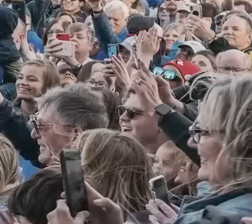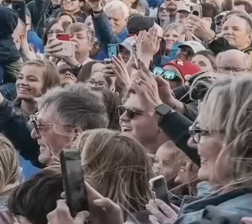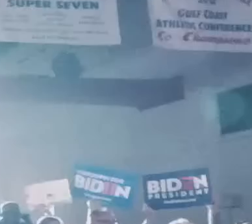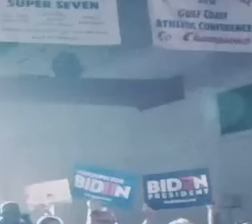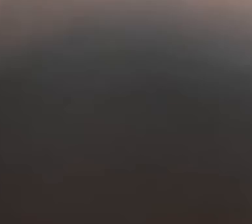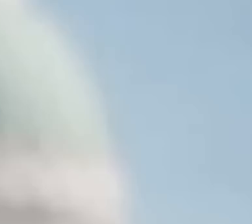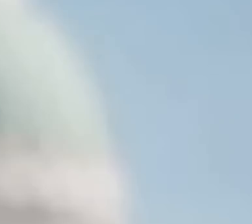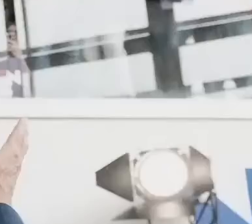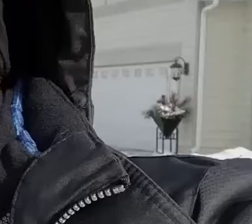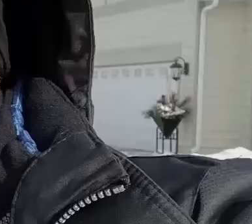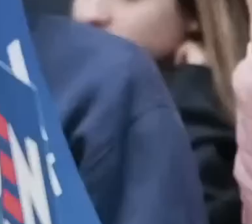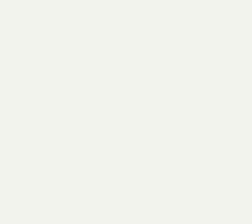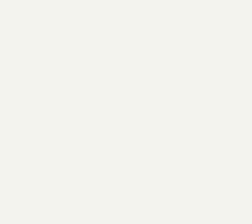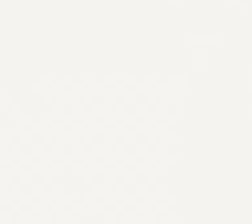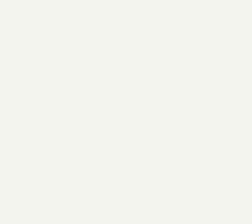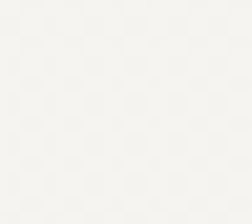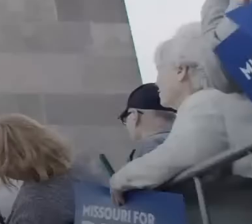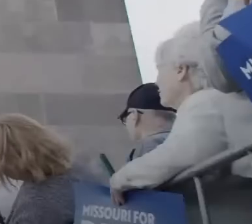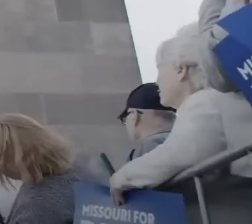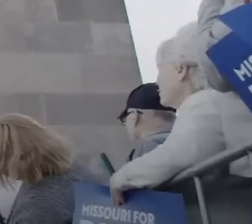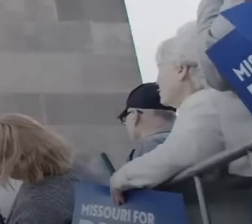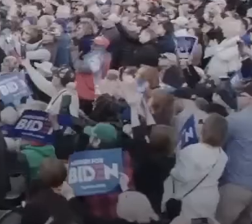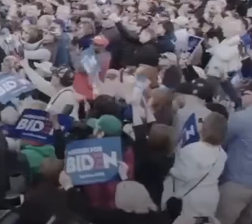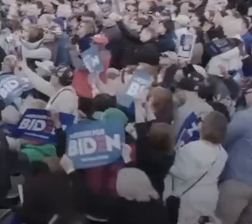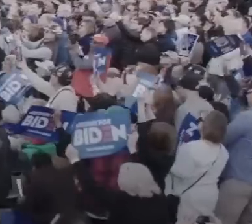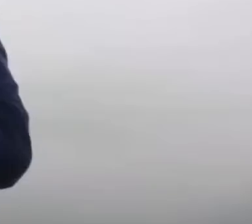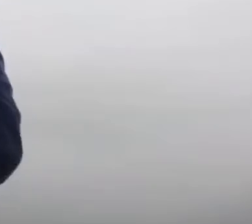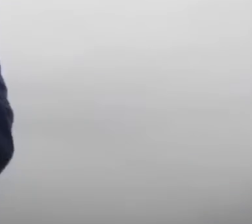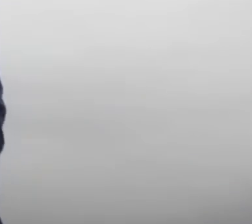WE ARE THE MOVEMENT THAT WILL